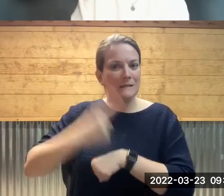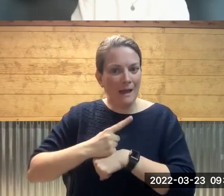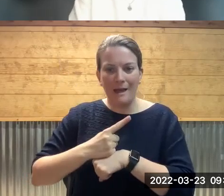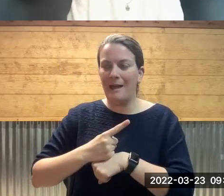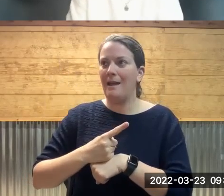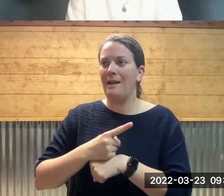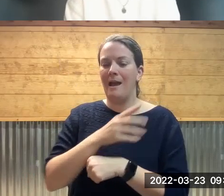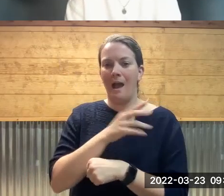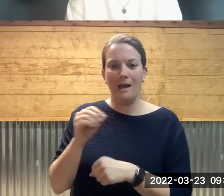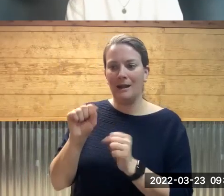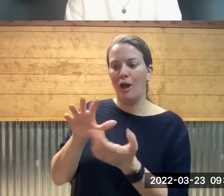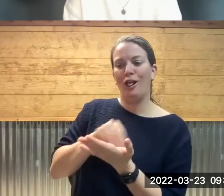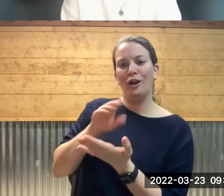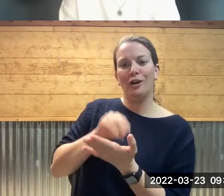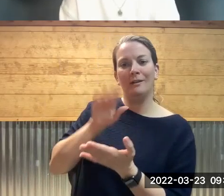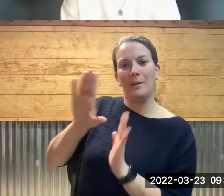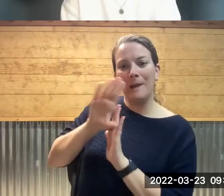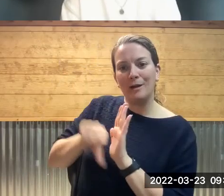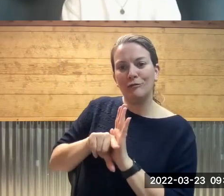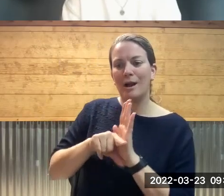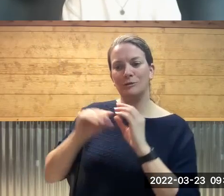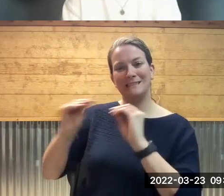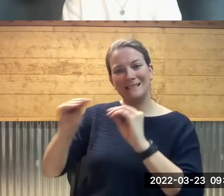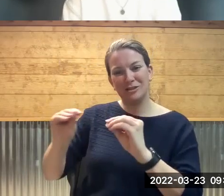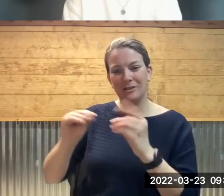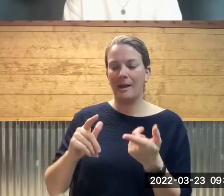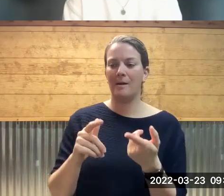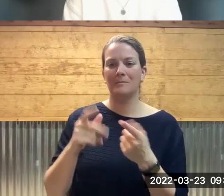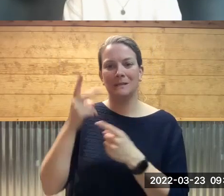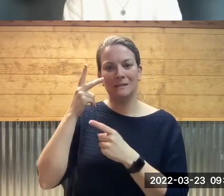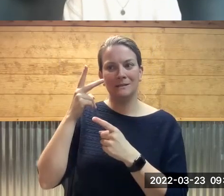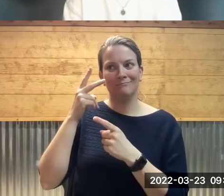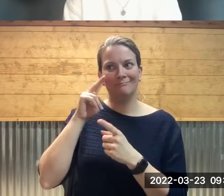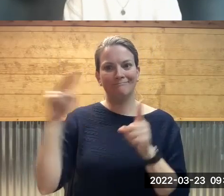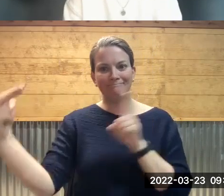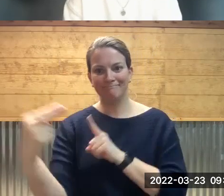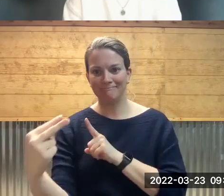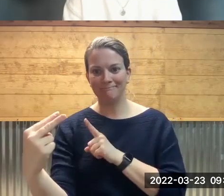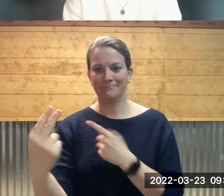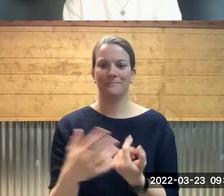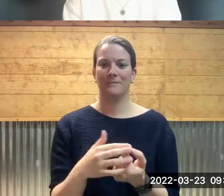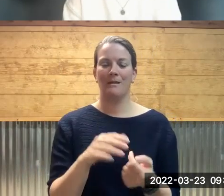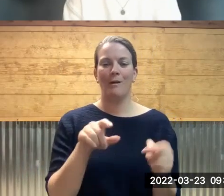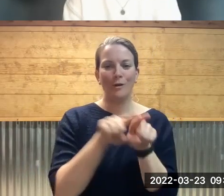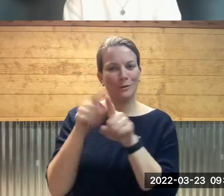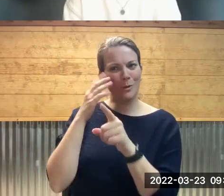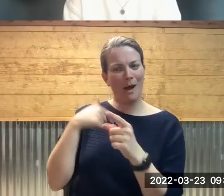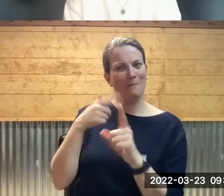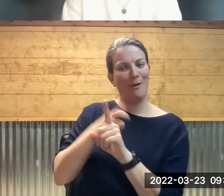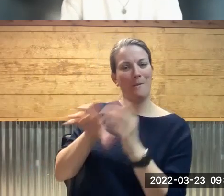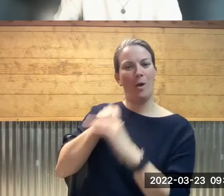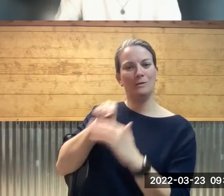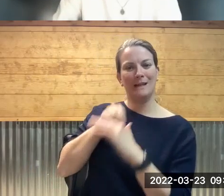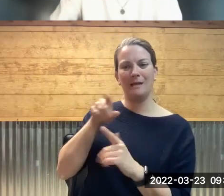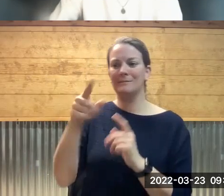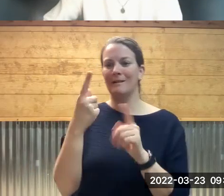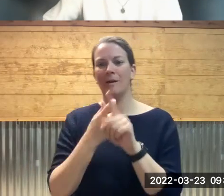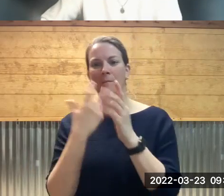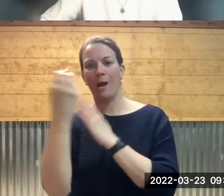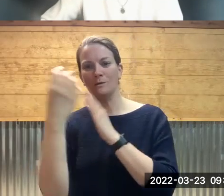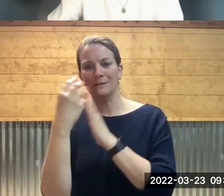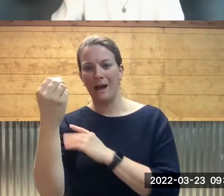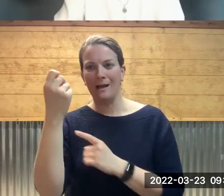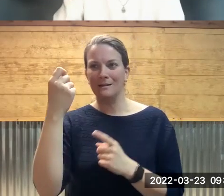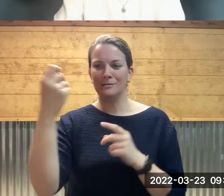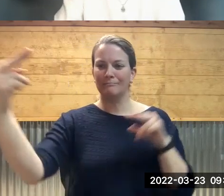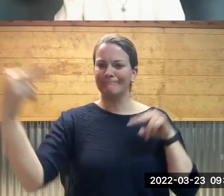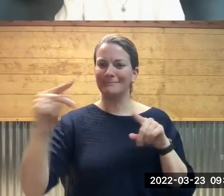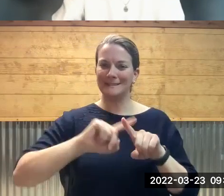It also helps me Understand, my now home better too. for the eyes of someone that's coming from the outside right, which I may not have seen. Given that my parents are Croatian.